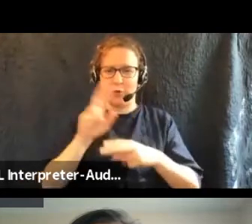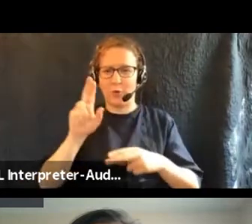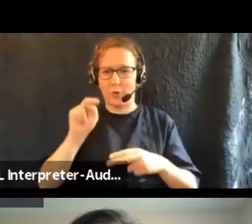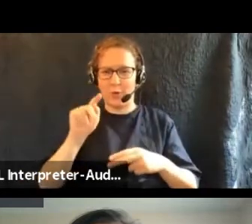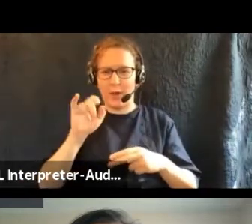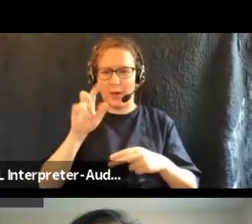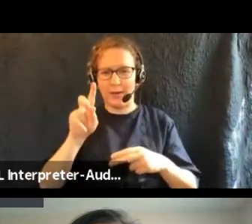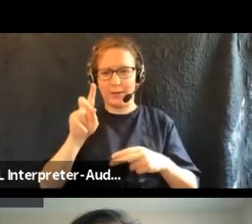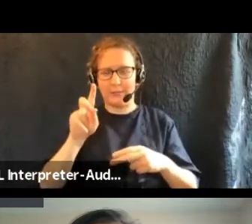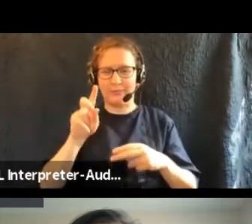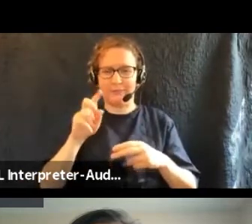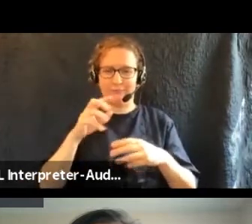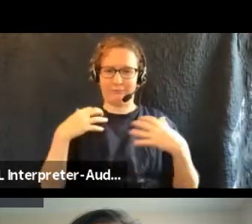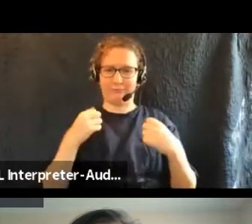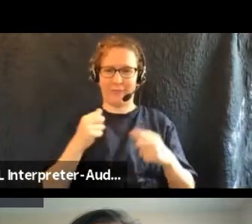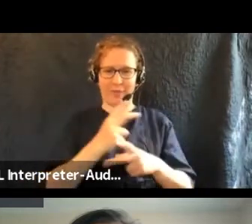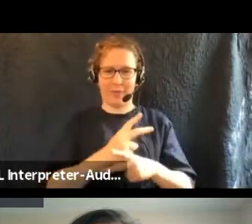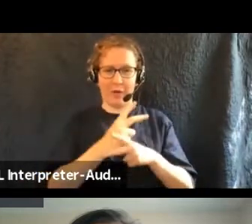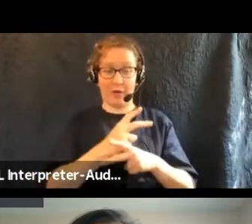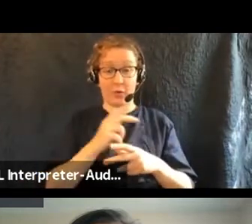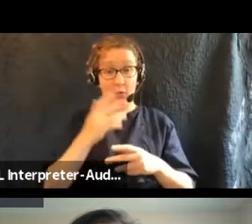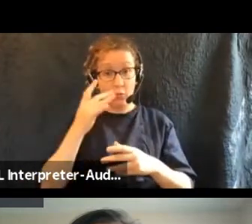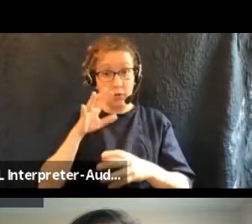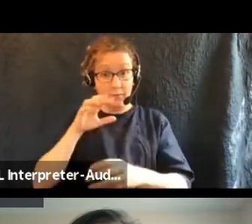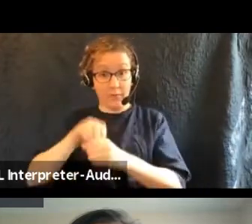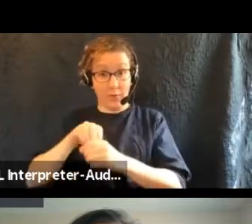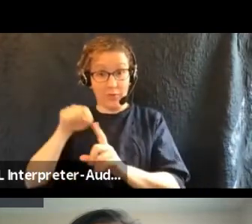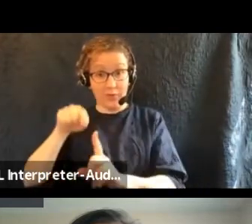when I was in graduate school. Next slide.